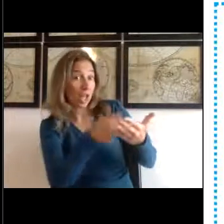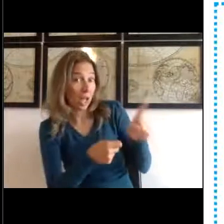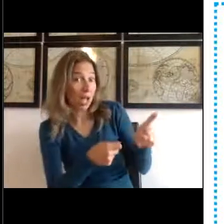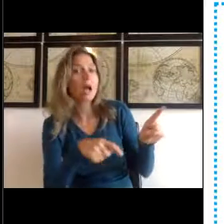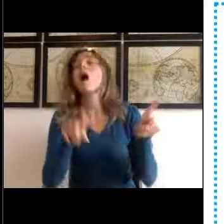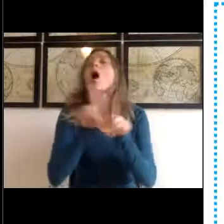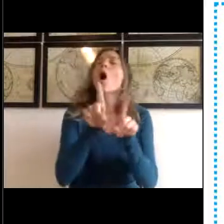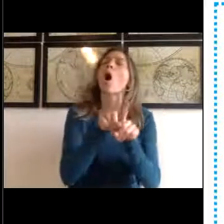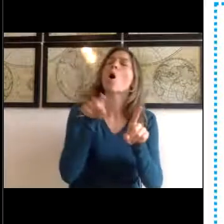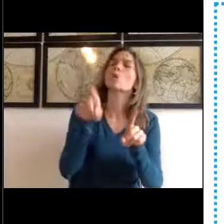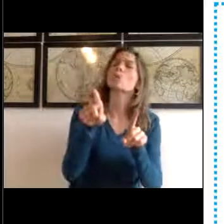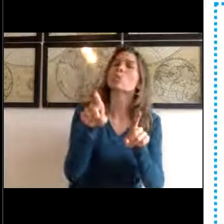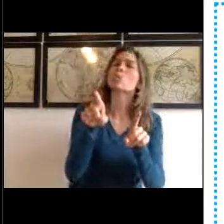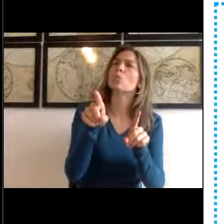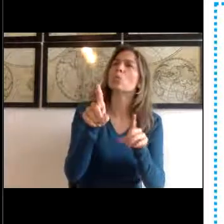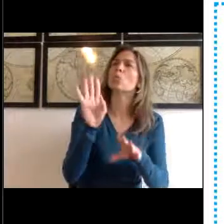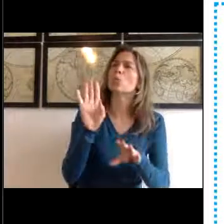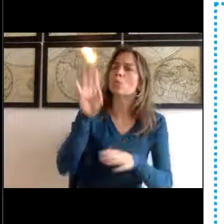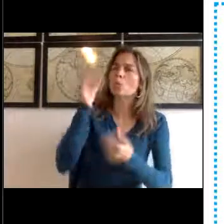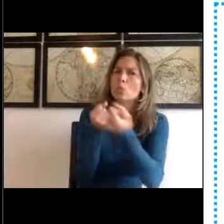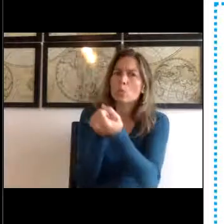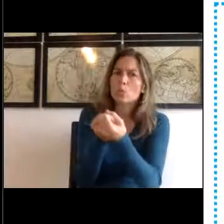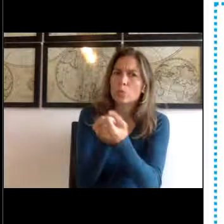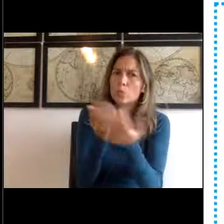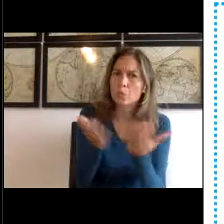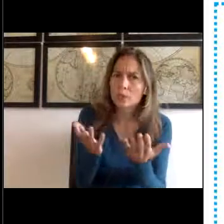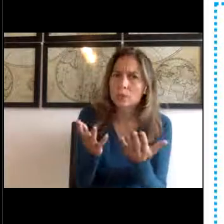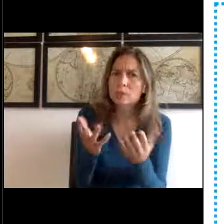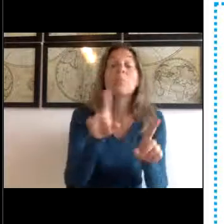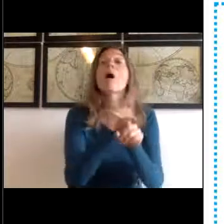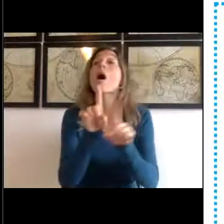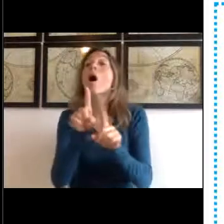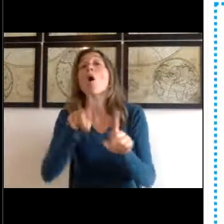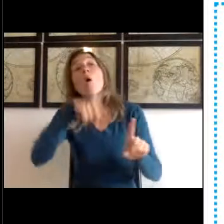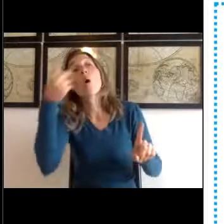to give some insight into aspirations for the organisation as a whole.